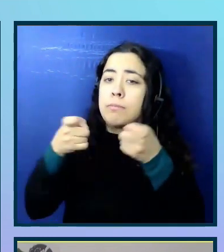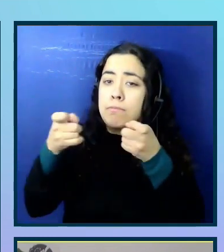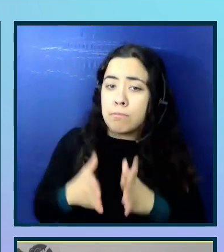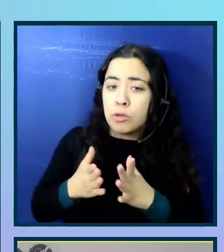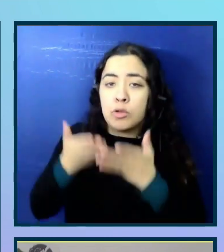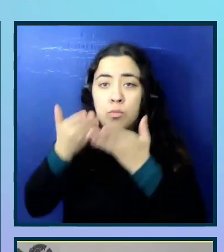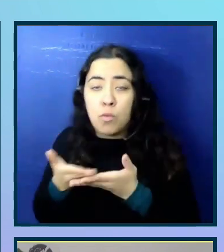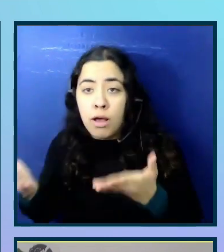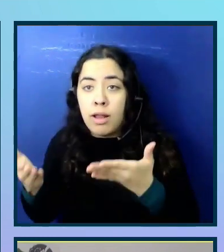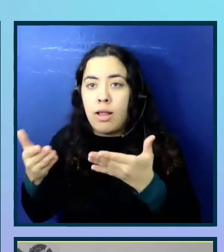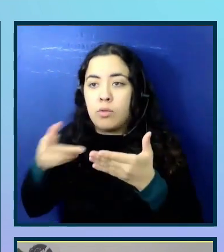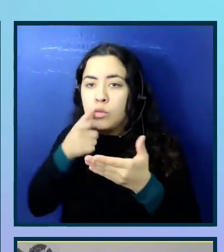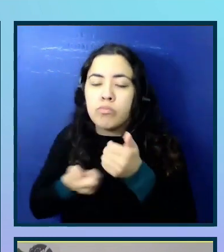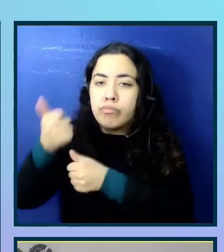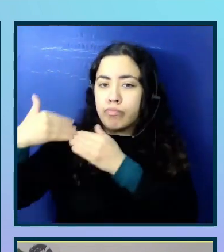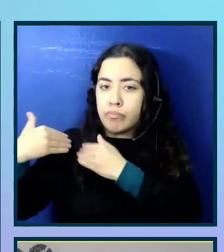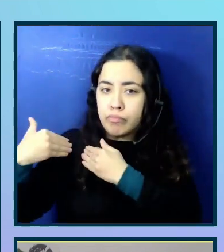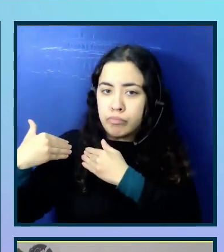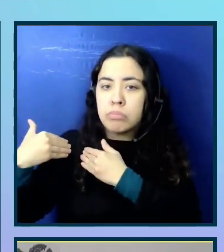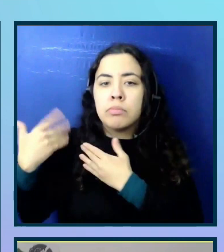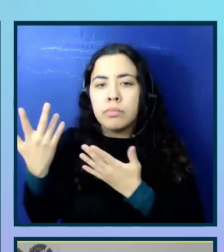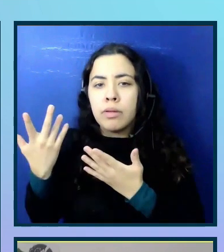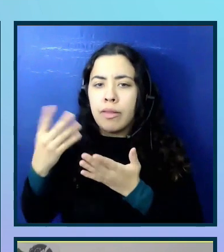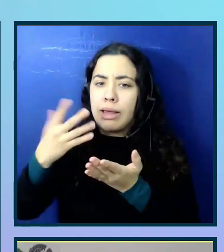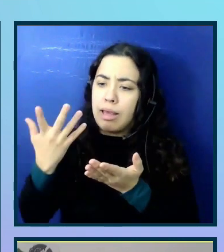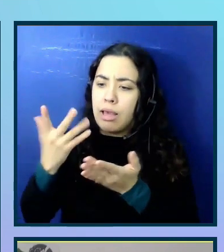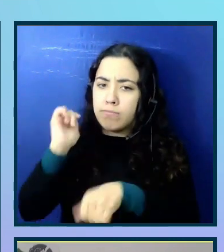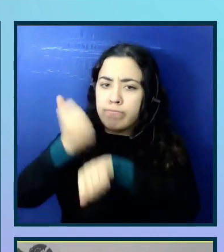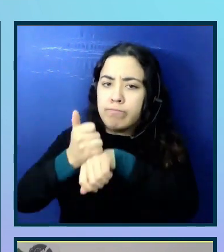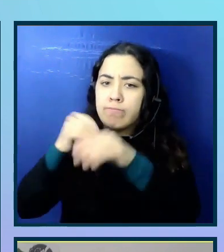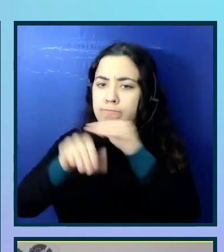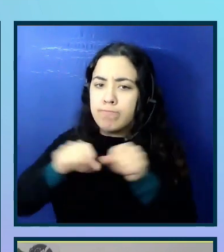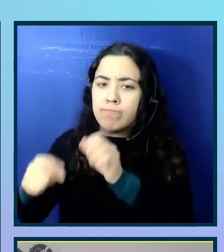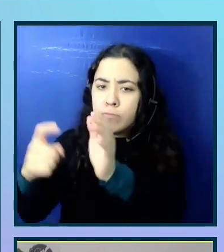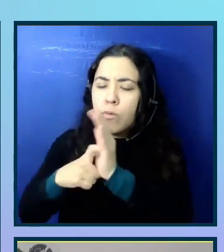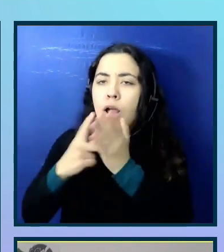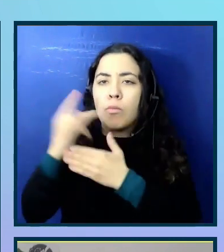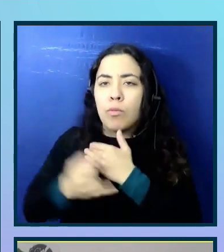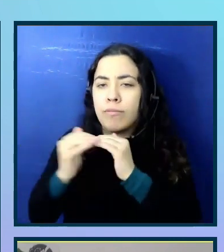they can define accessibility requirement already at project level should we go towards the AA,